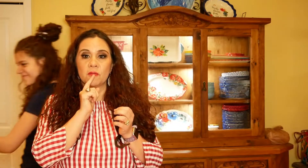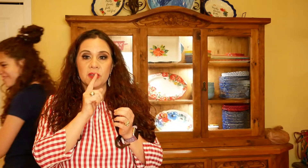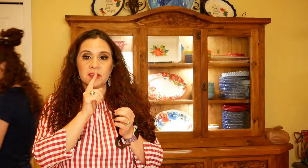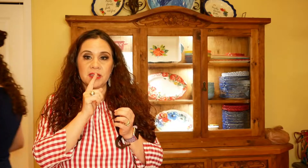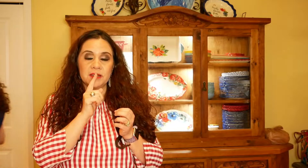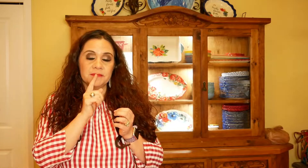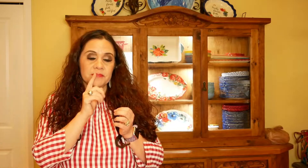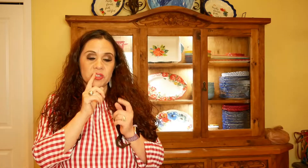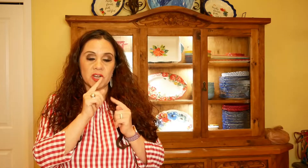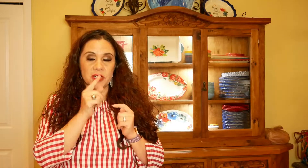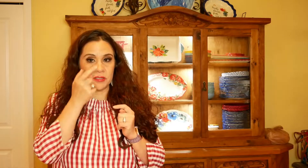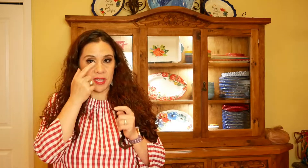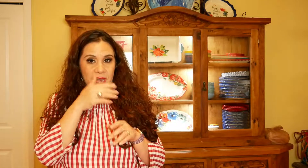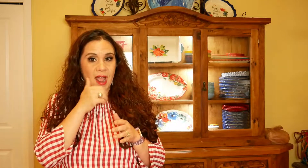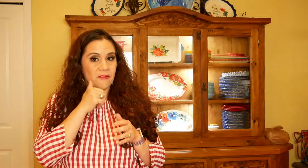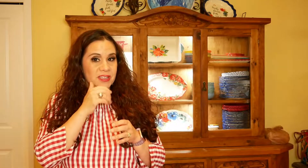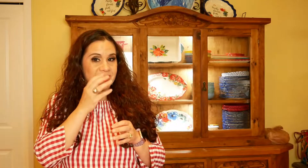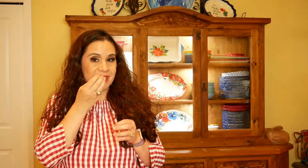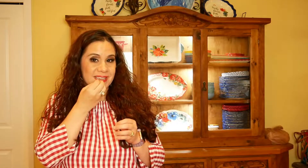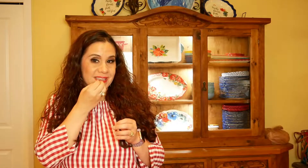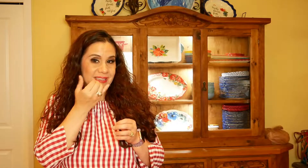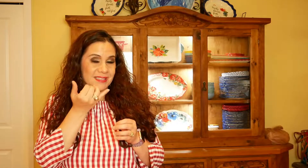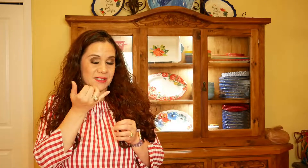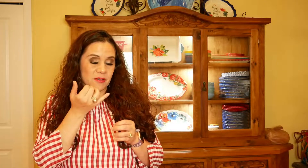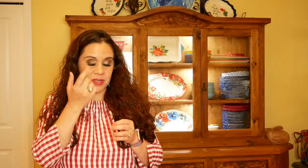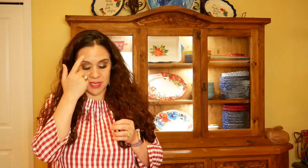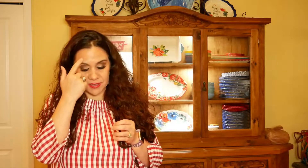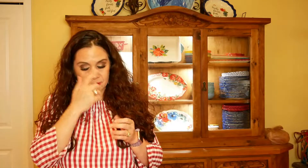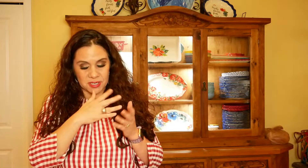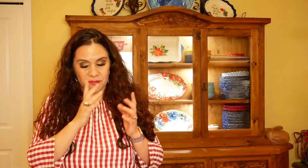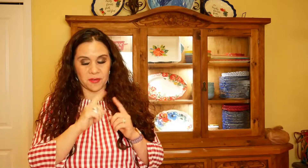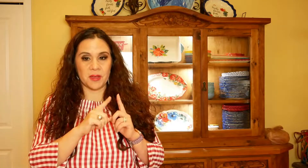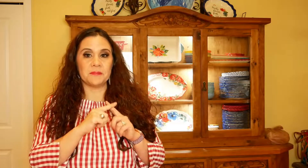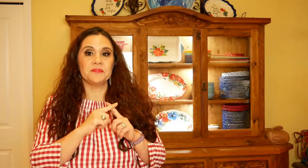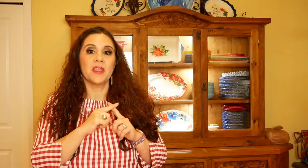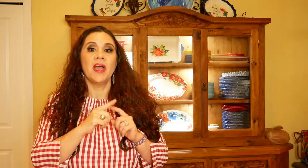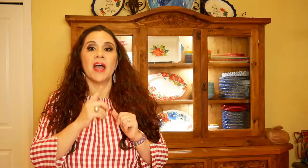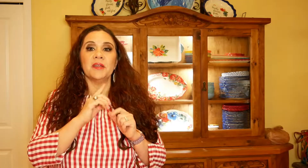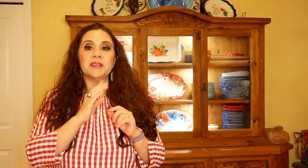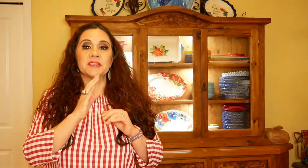really trying to look at everything he eats so we think it's something different but anyway so